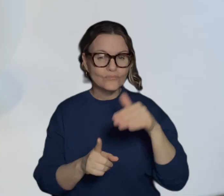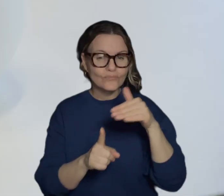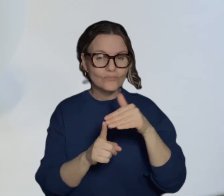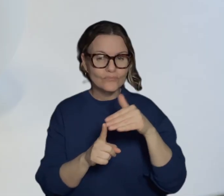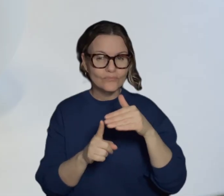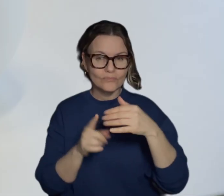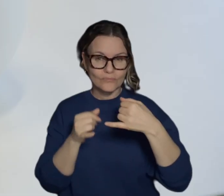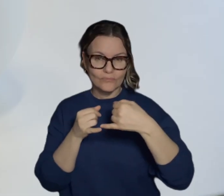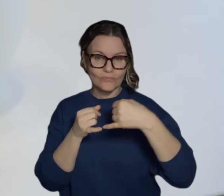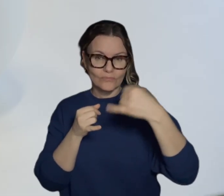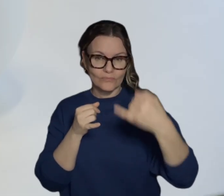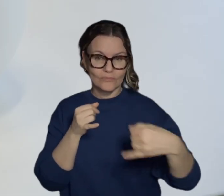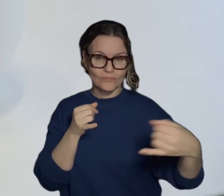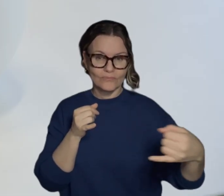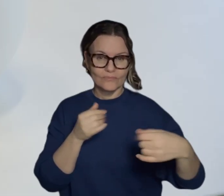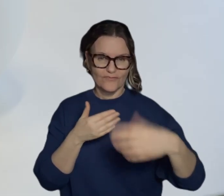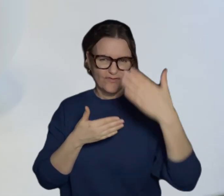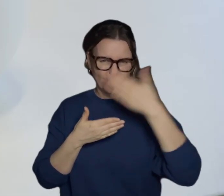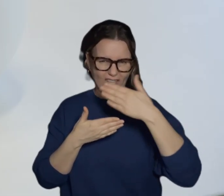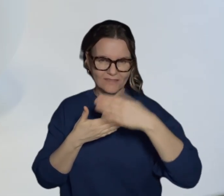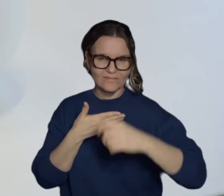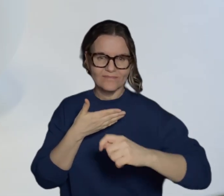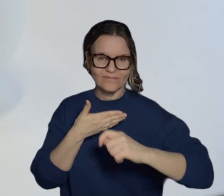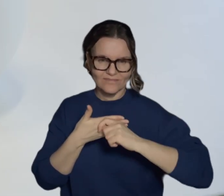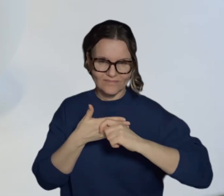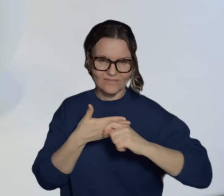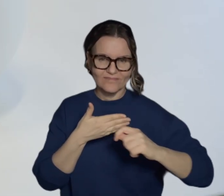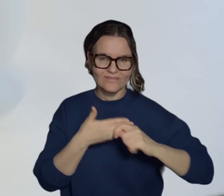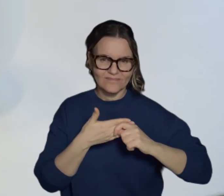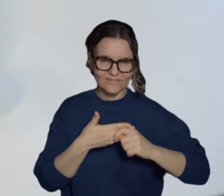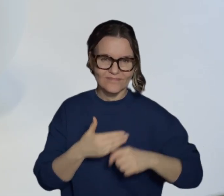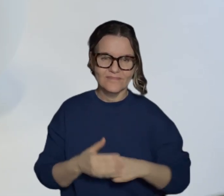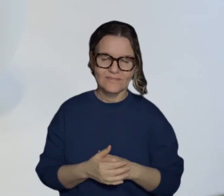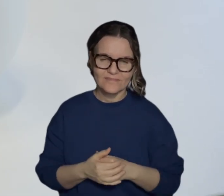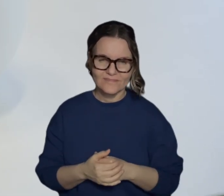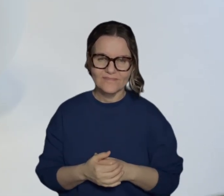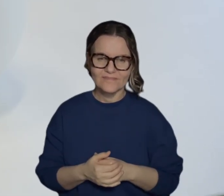just as a reminder your tubing connects to the front here and each side is where you're going